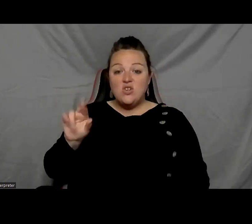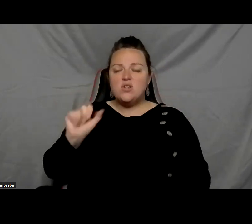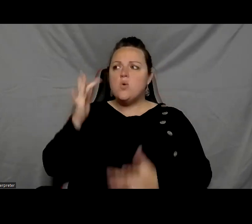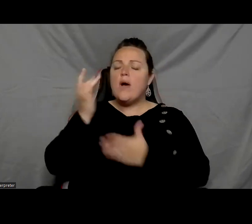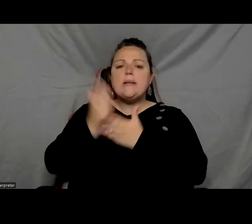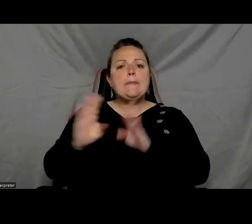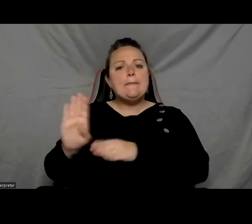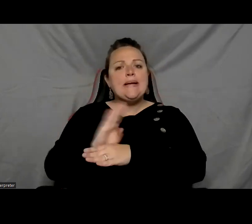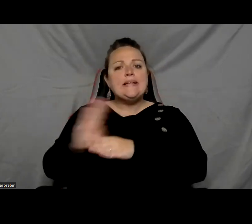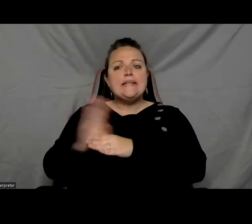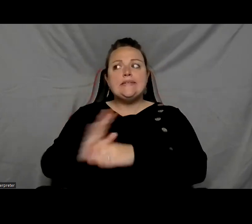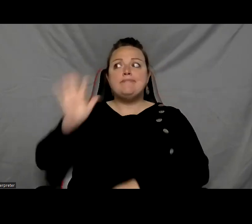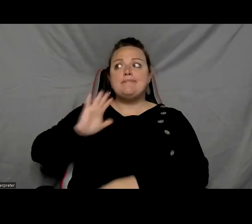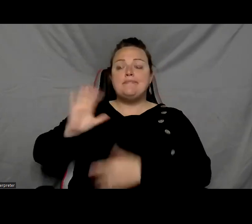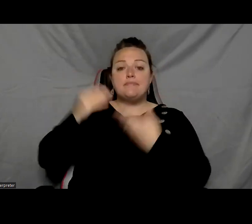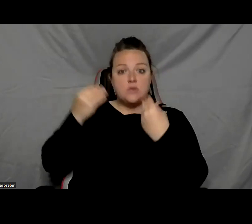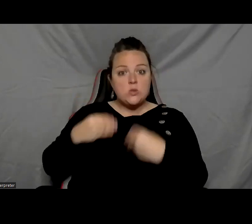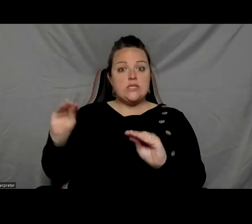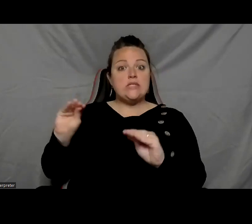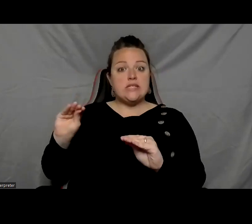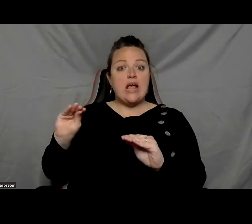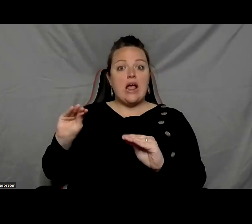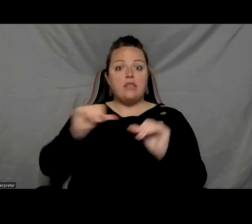that used to sell durable medical goods not doing it anymore?